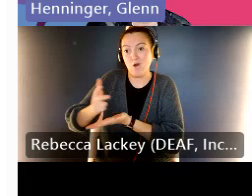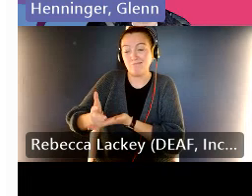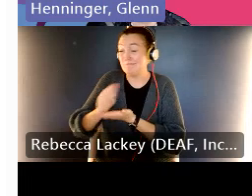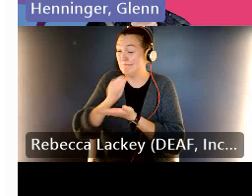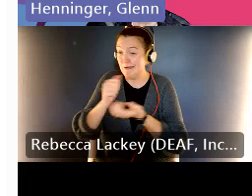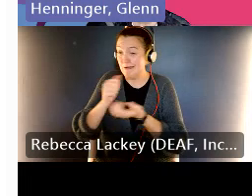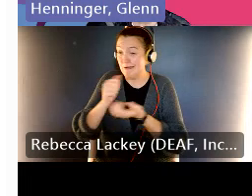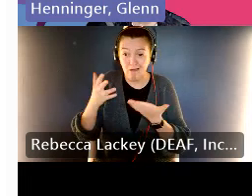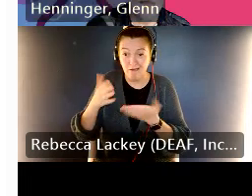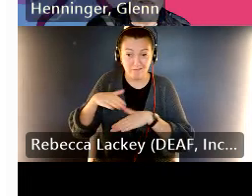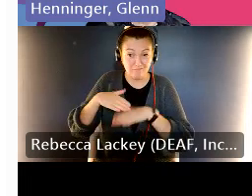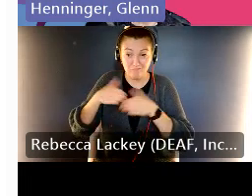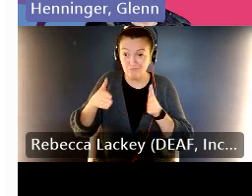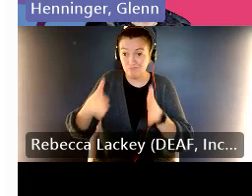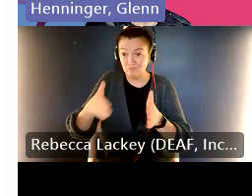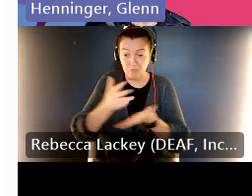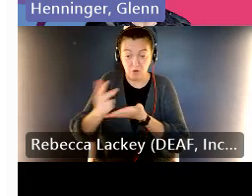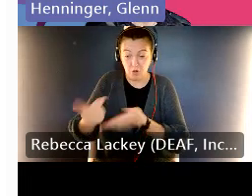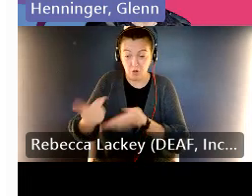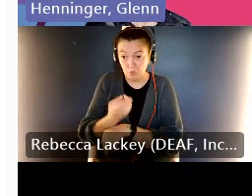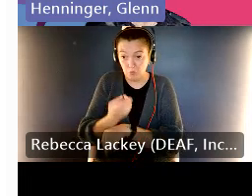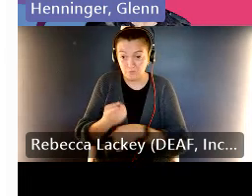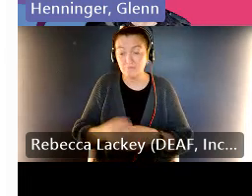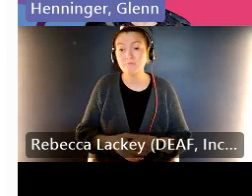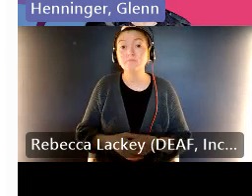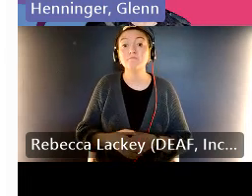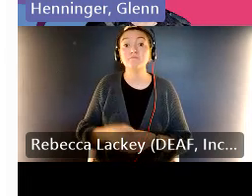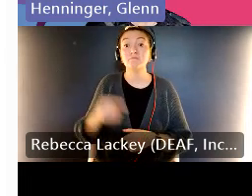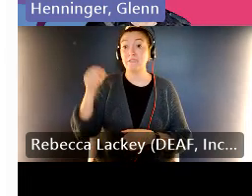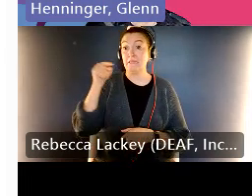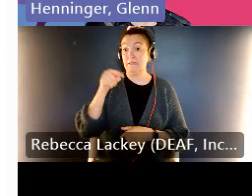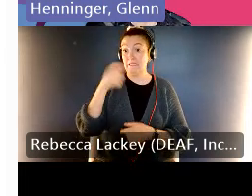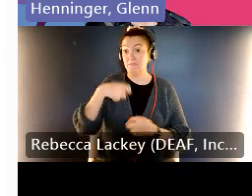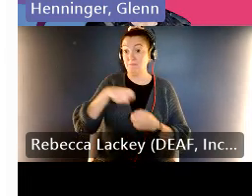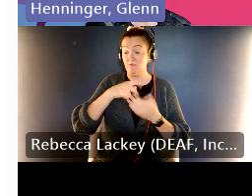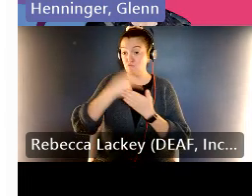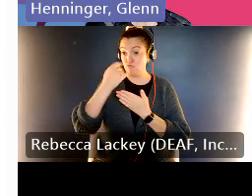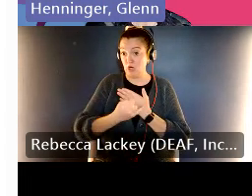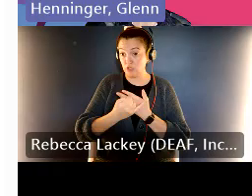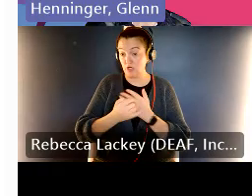a lot of on street parking being used For this particular project,